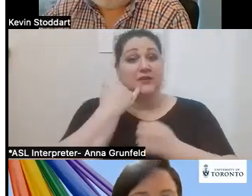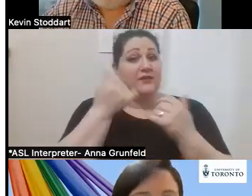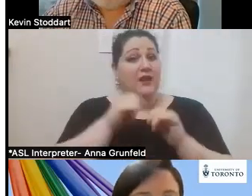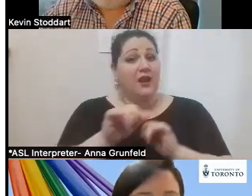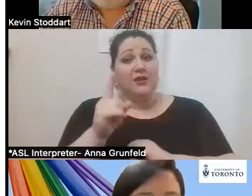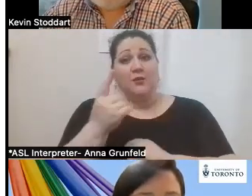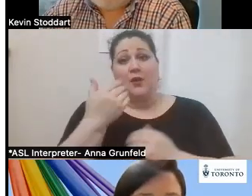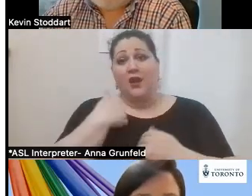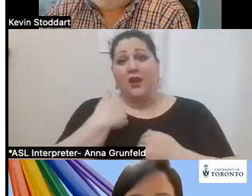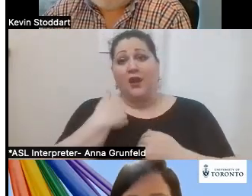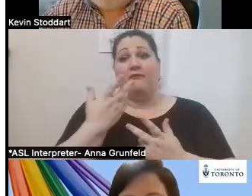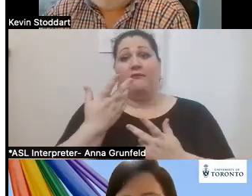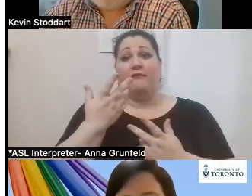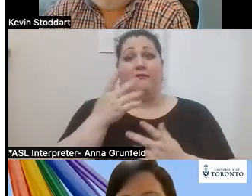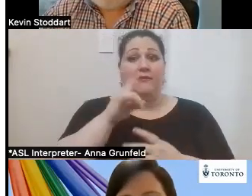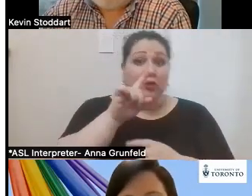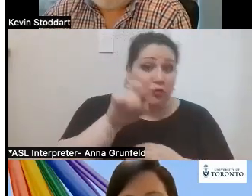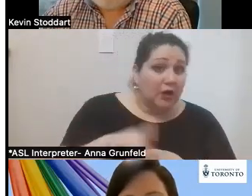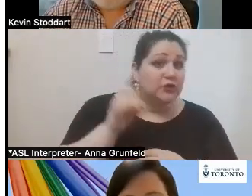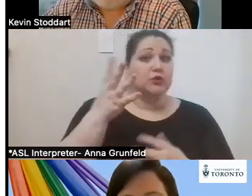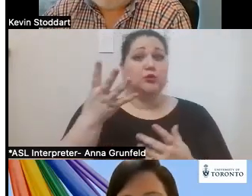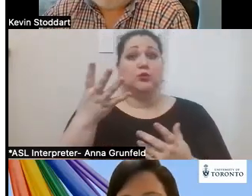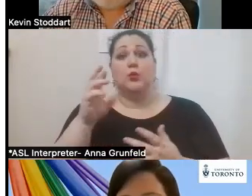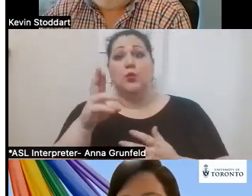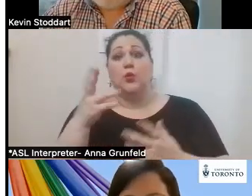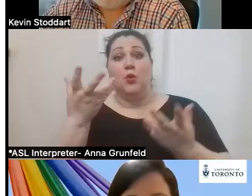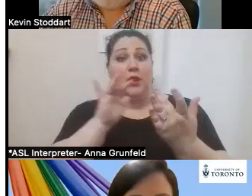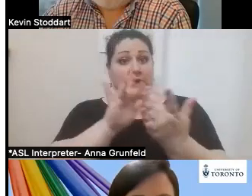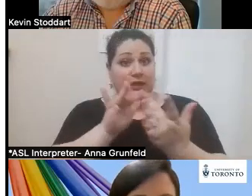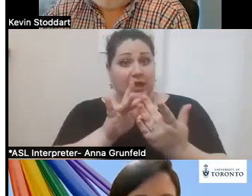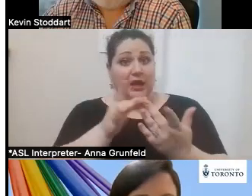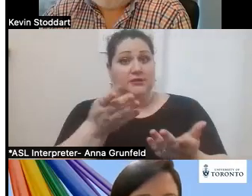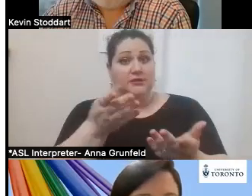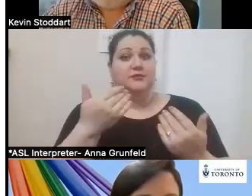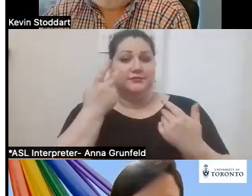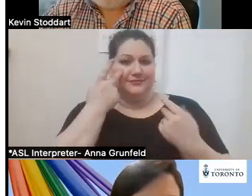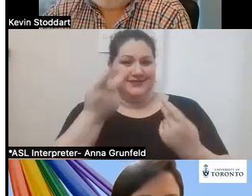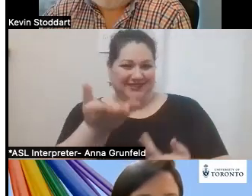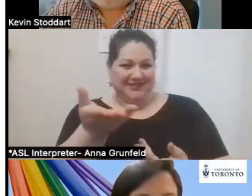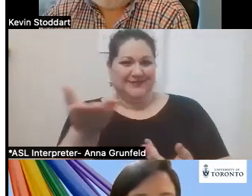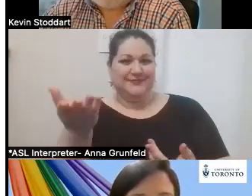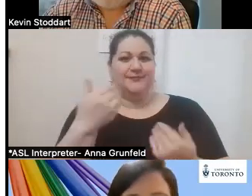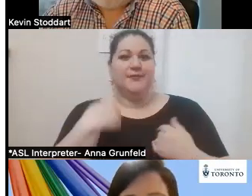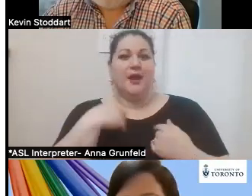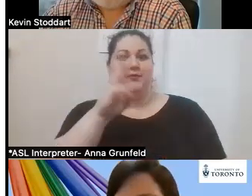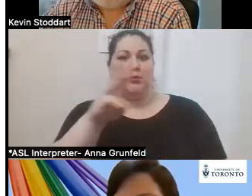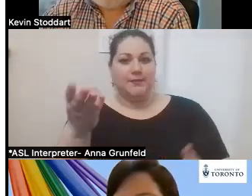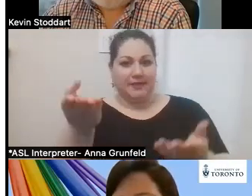with the Red Path Center, there's more information in the slides about that.